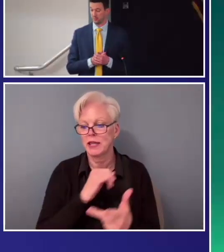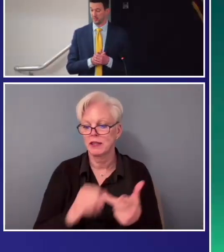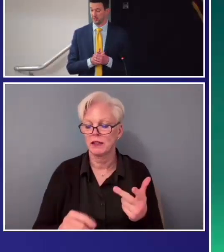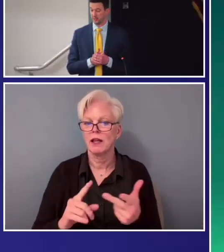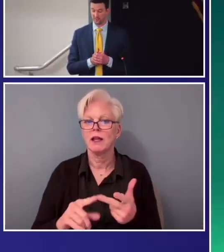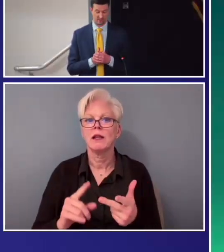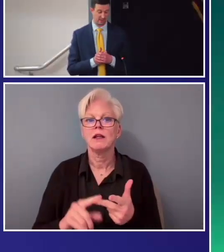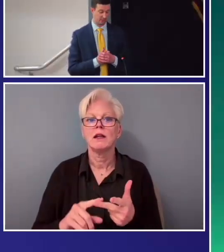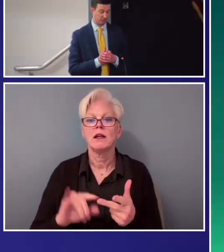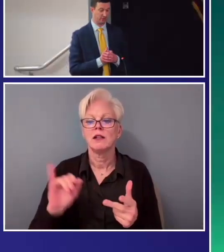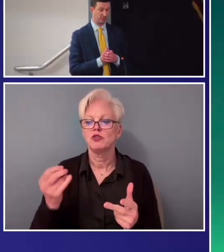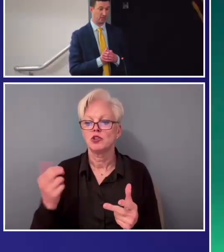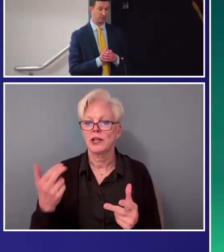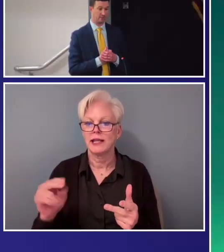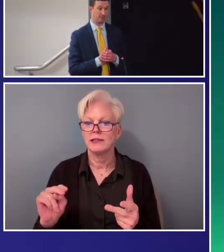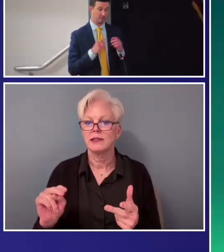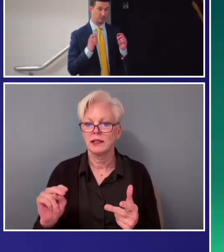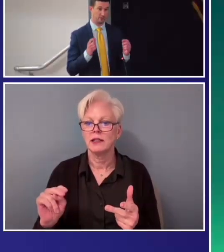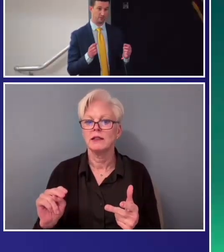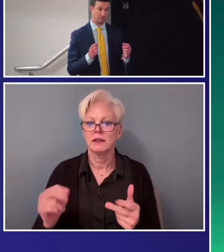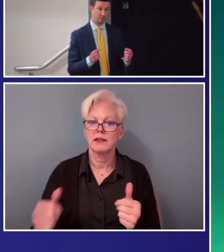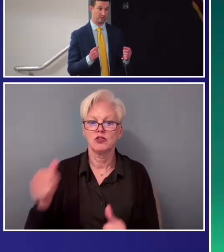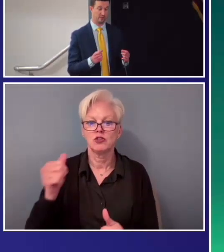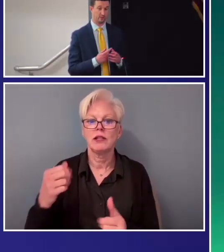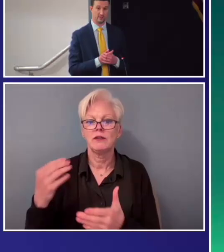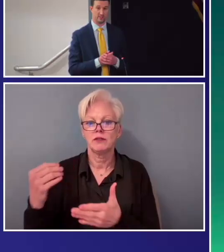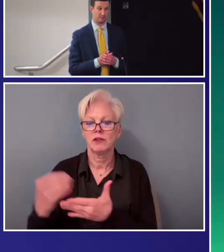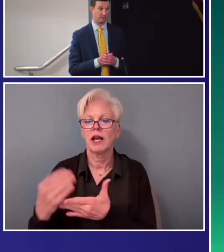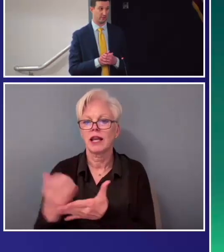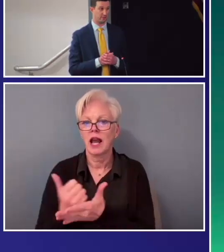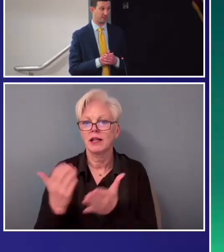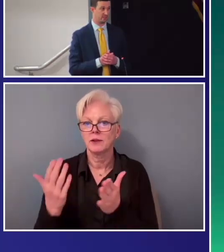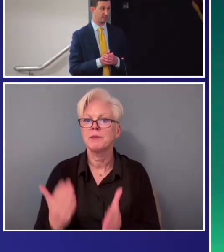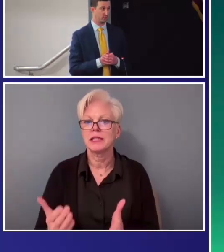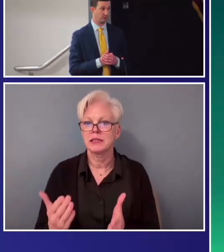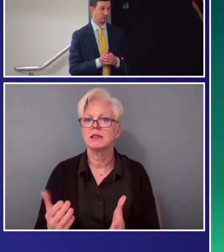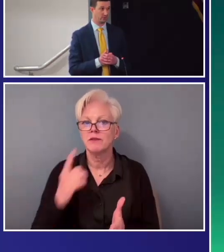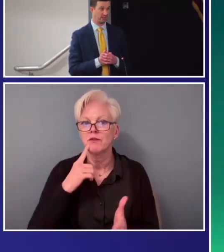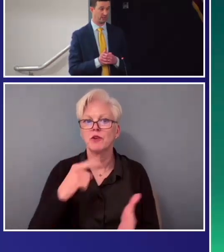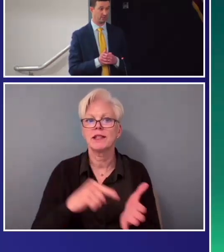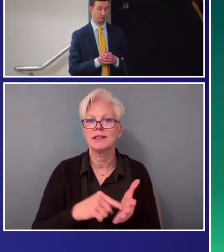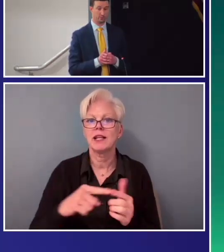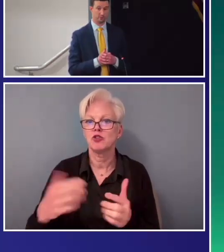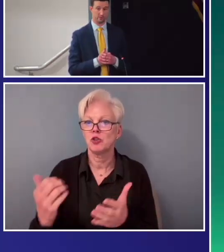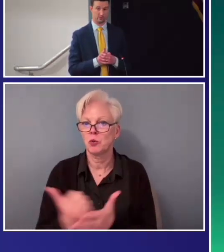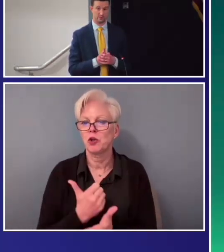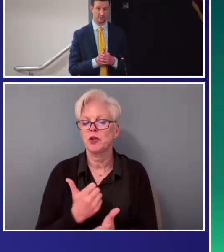given by Jason Delisle, the chief economist, digging specifically into the debt-to-earnings test. And what the impact of removing versus